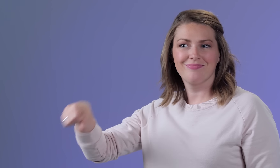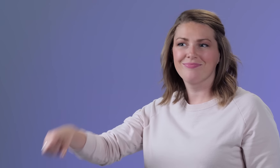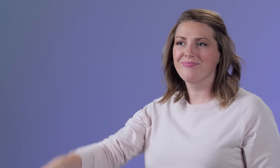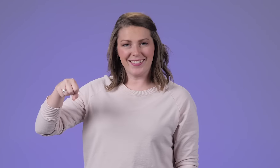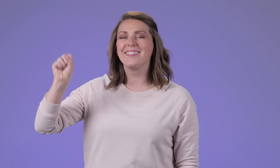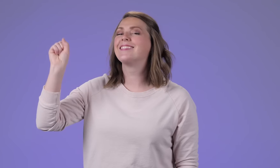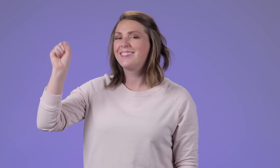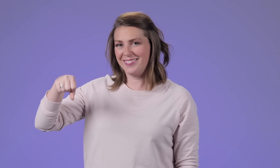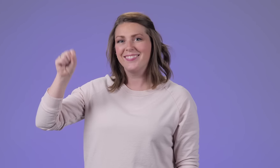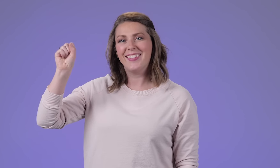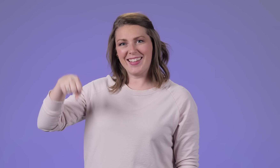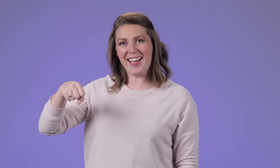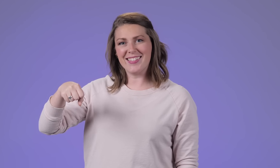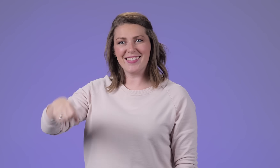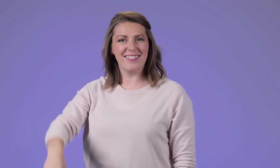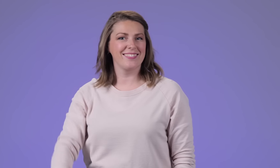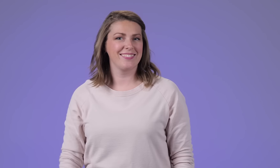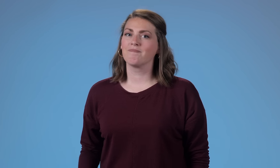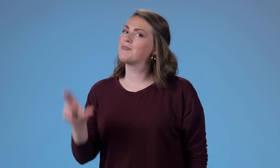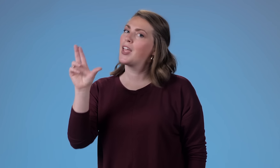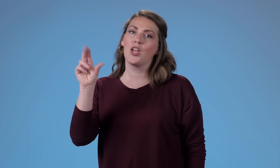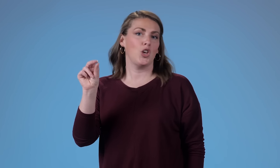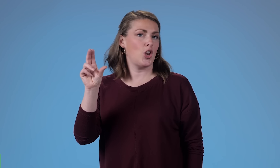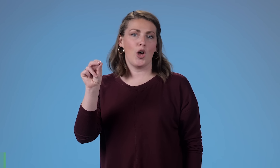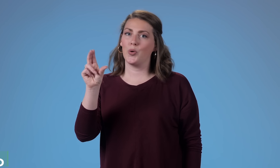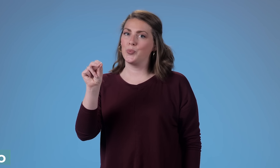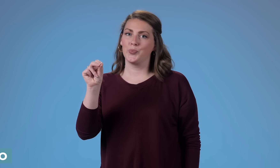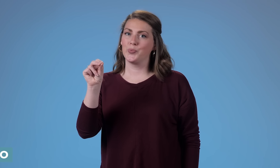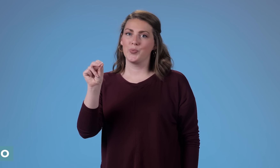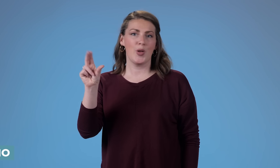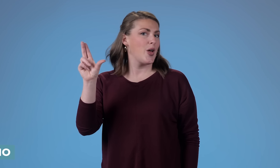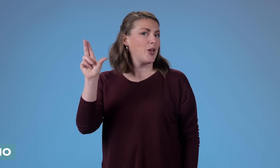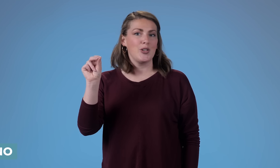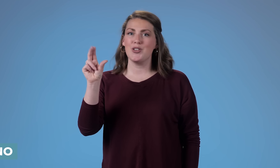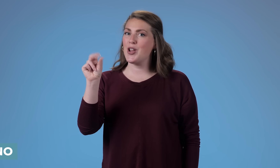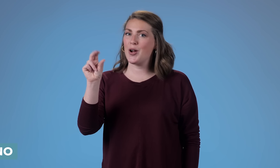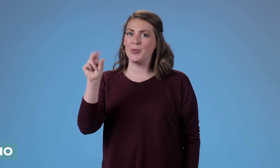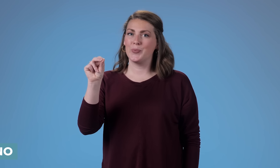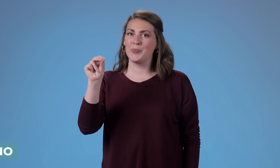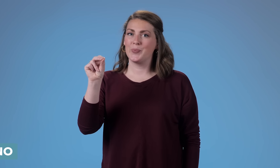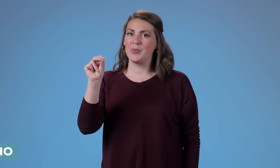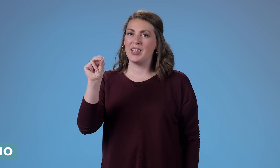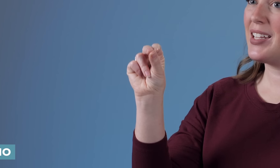Nodding. Yes. No. No.